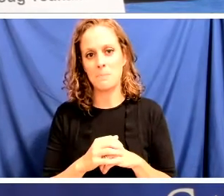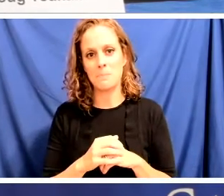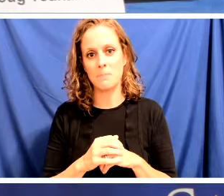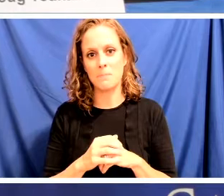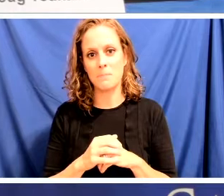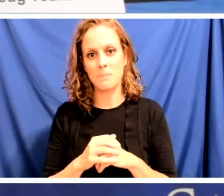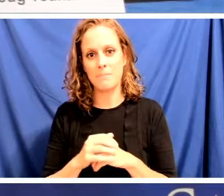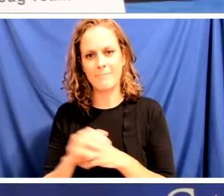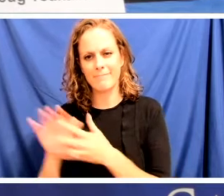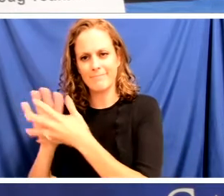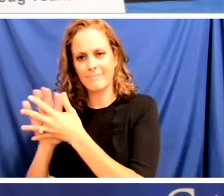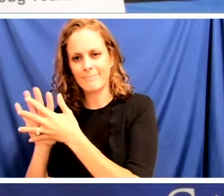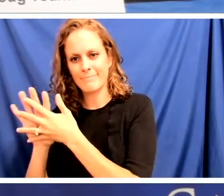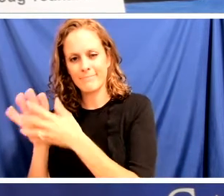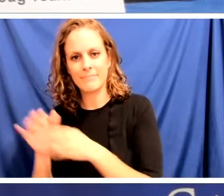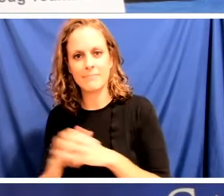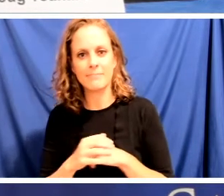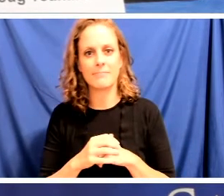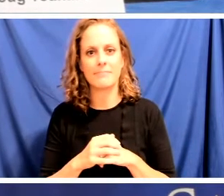Clarice Thomas: kind of election on the date that they expected.